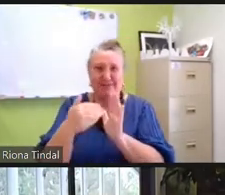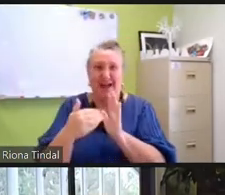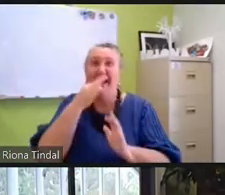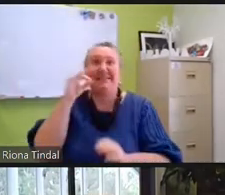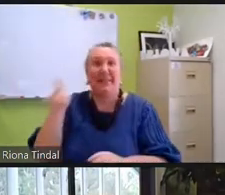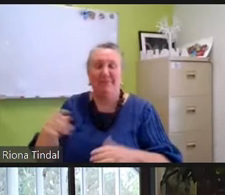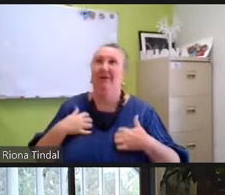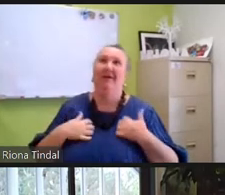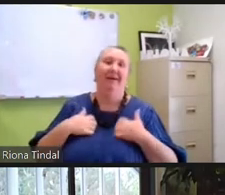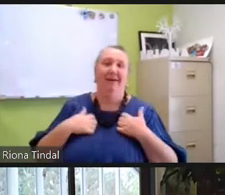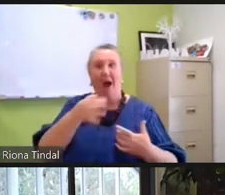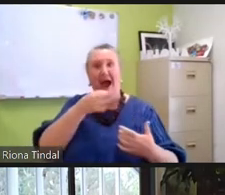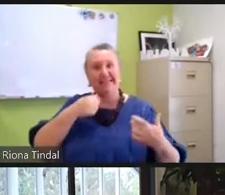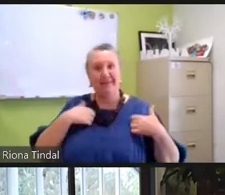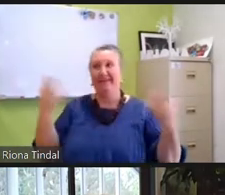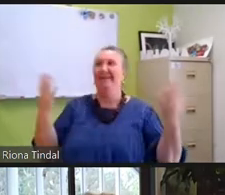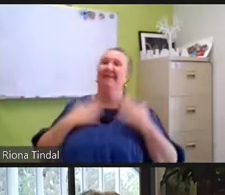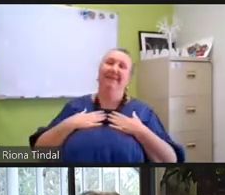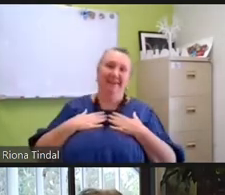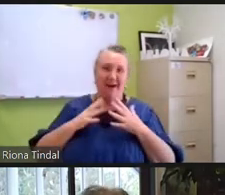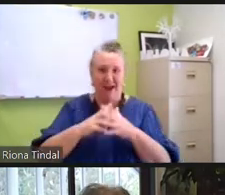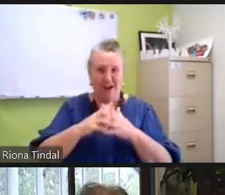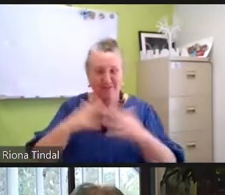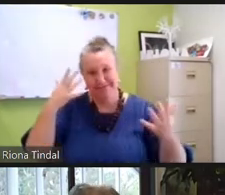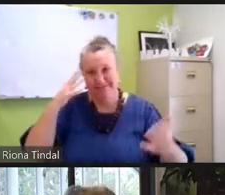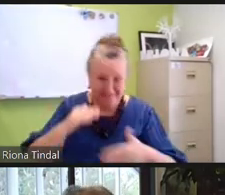individual you're dealing with is going to be more than excited and happy that you've actually asked